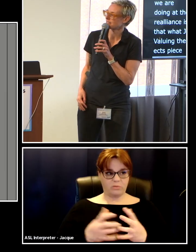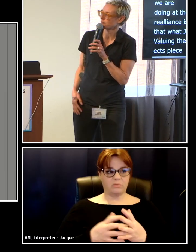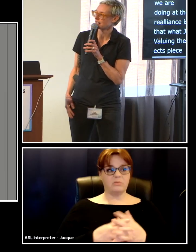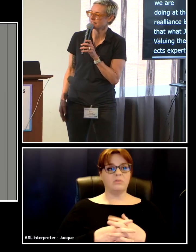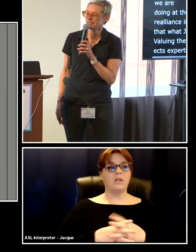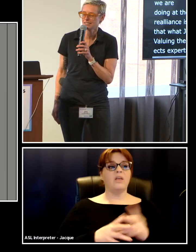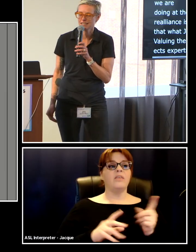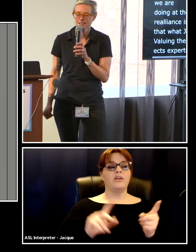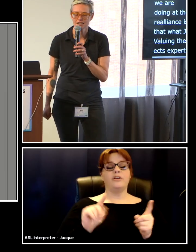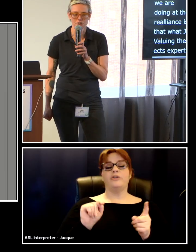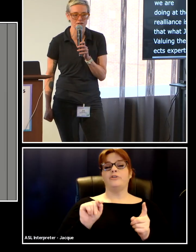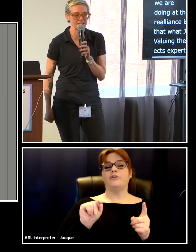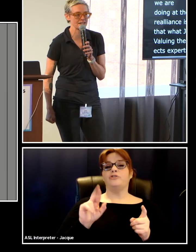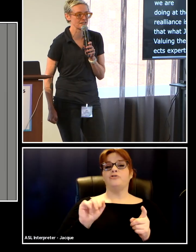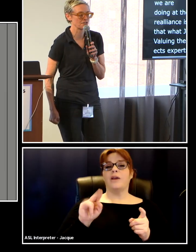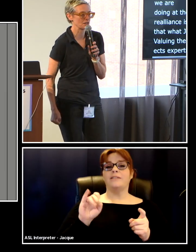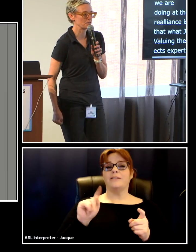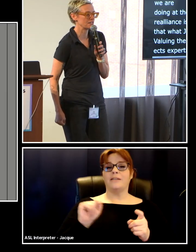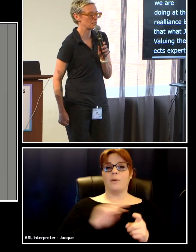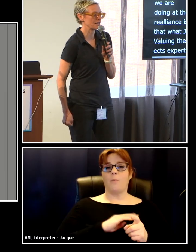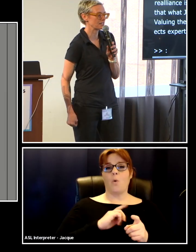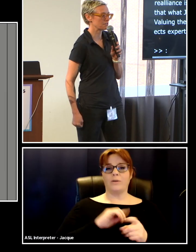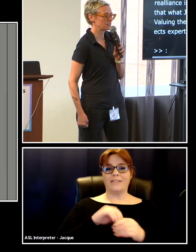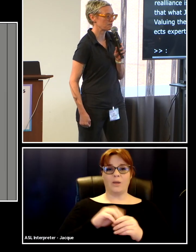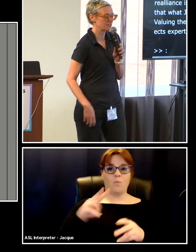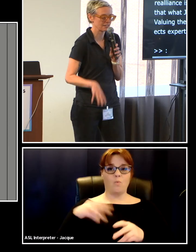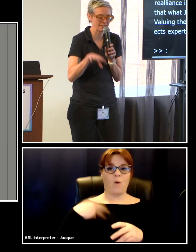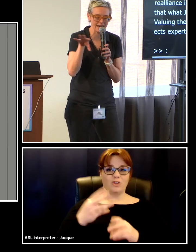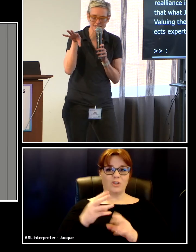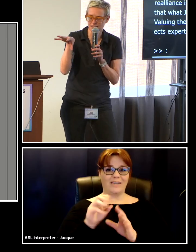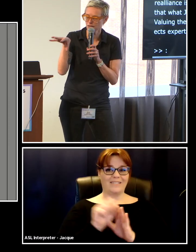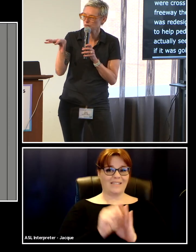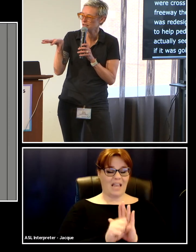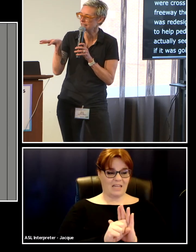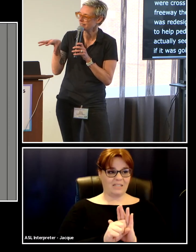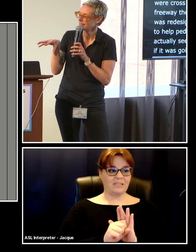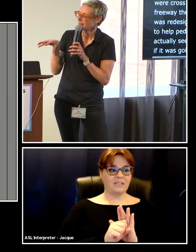in Washington state that are organized under the PTVA structure which is a taxing authority.